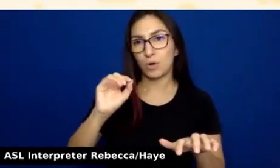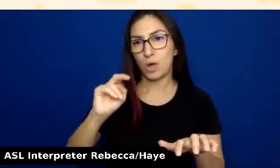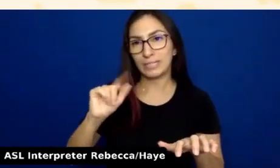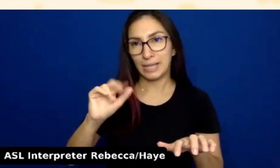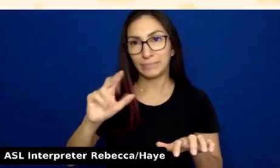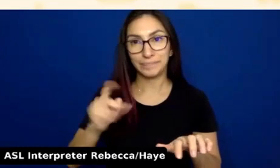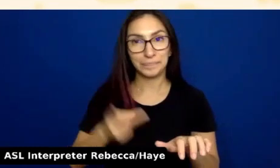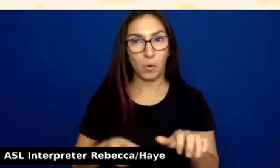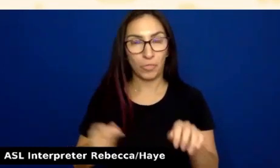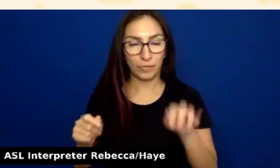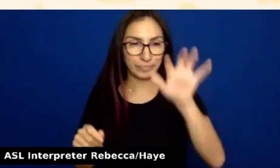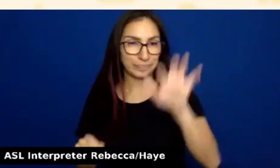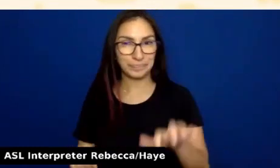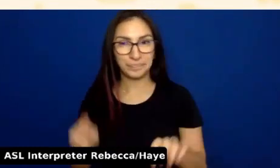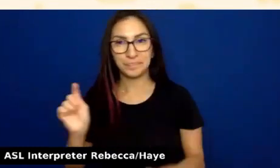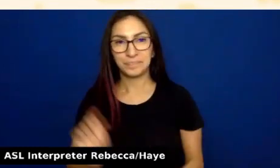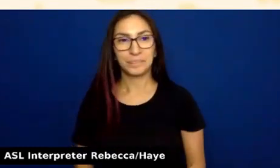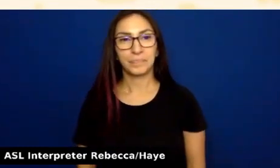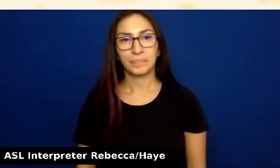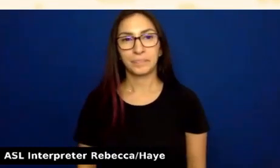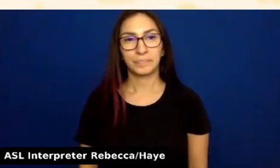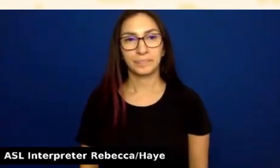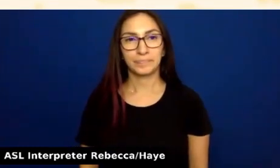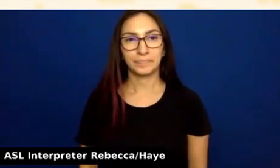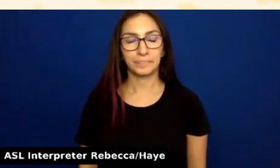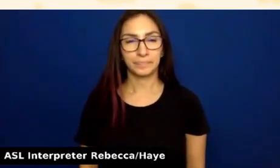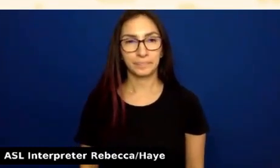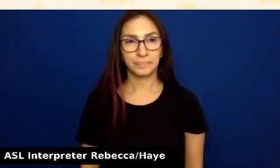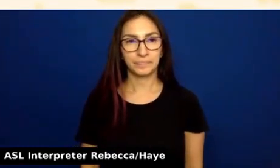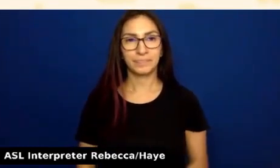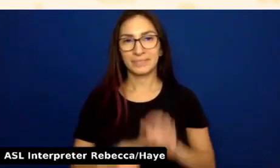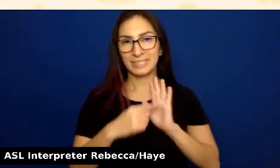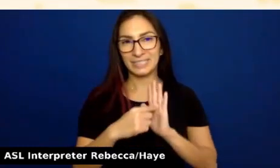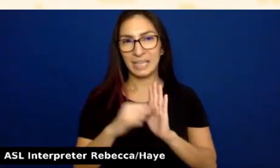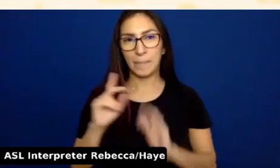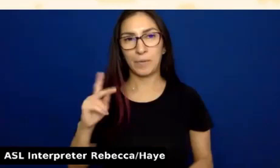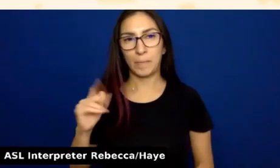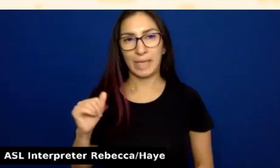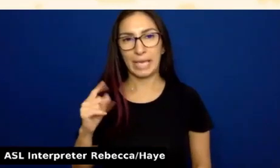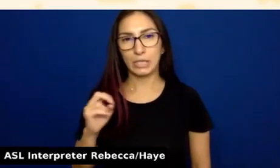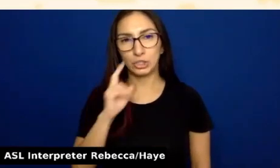And sample page is not showing in this. There we go.